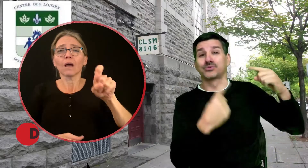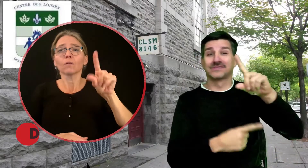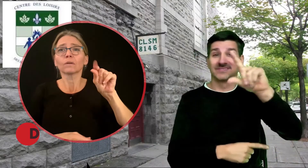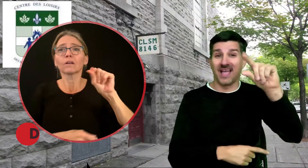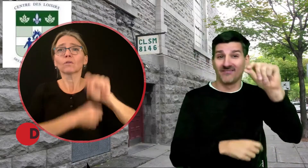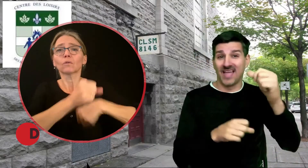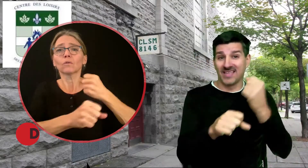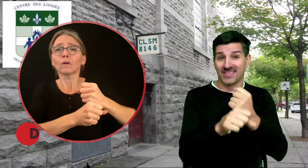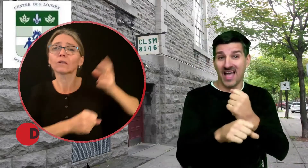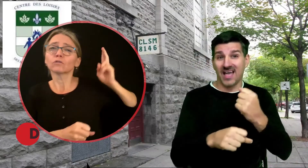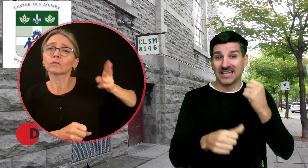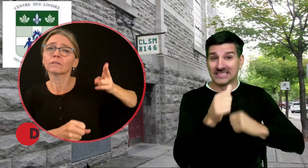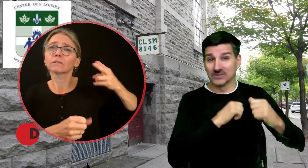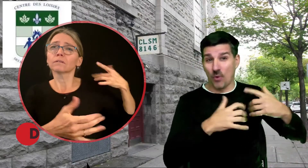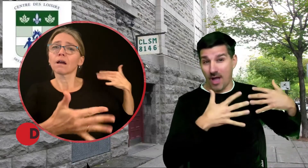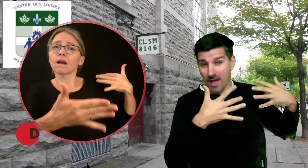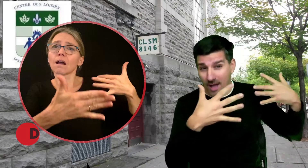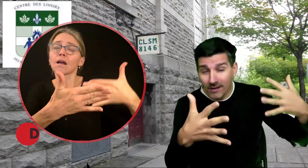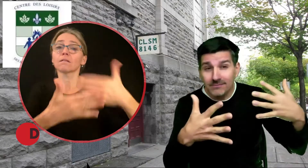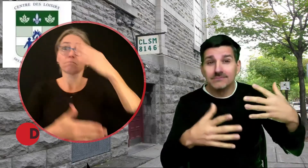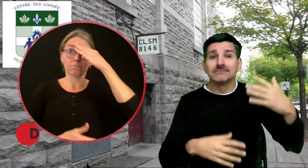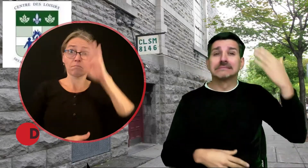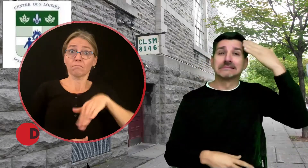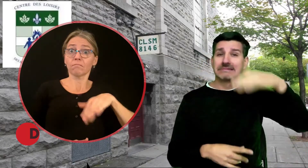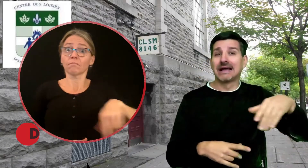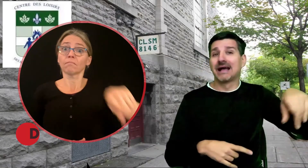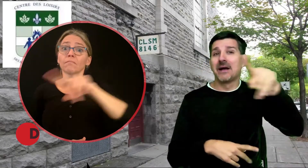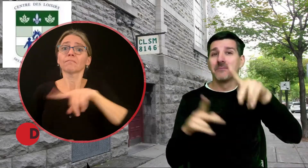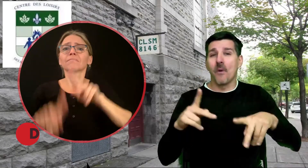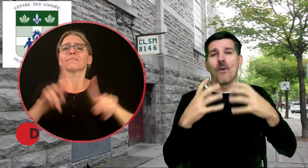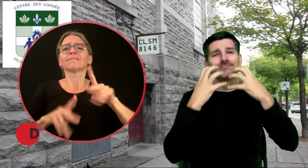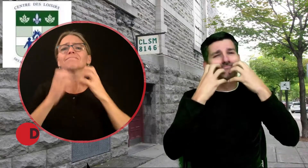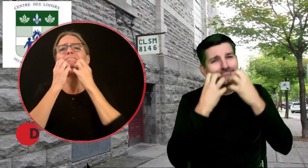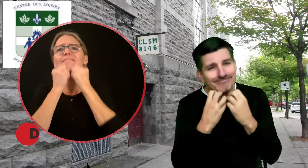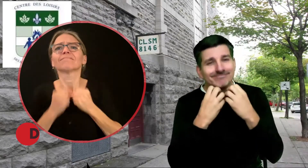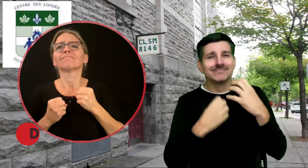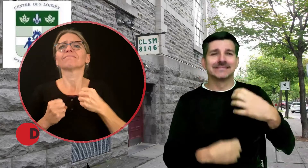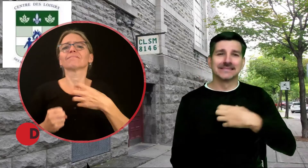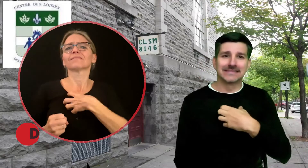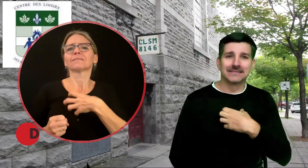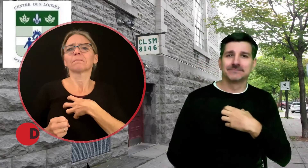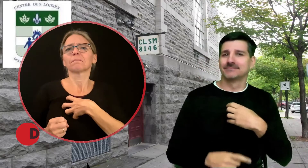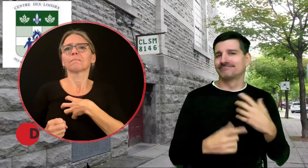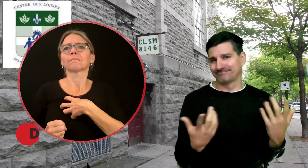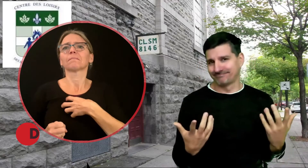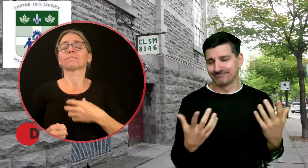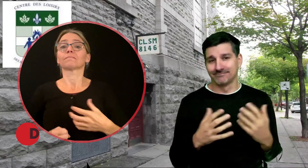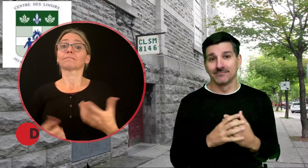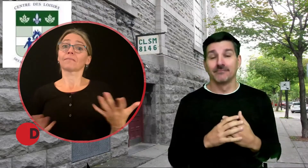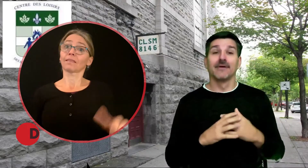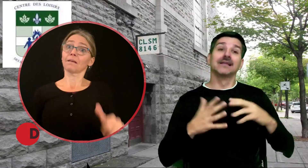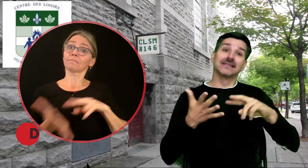With a 120 year history, people cherish our history.